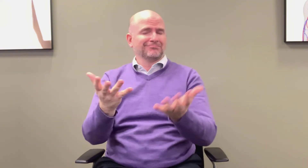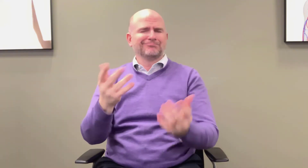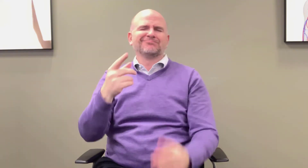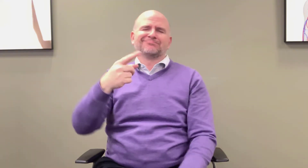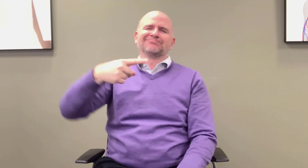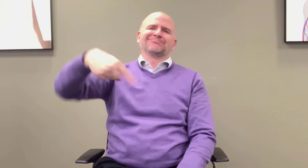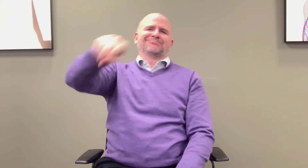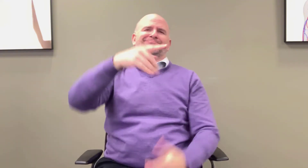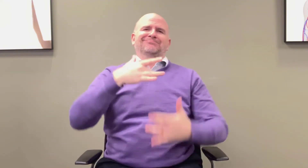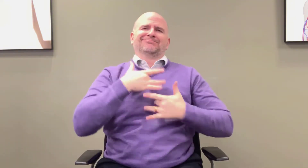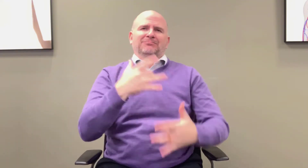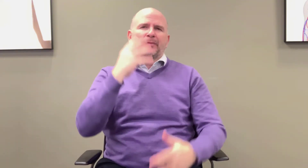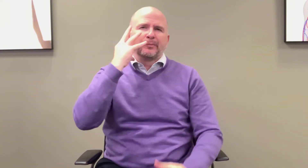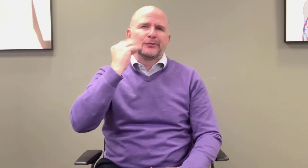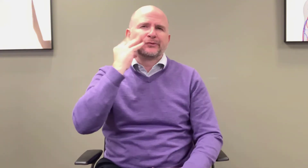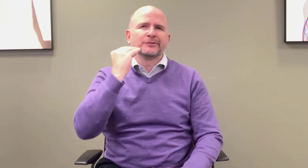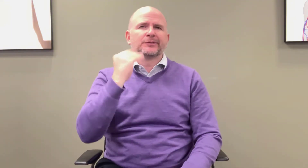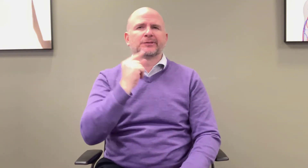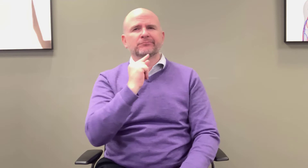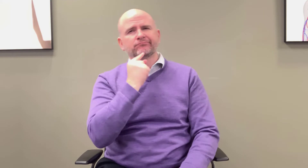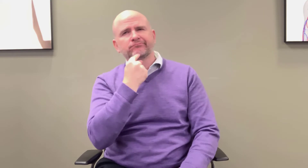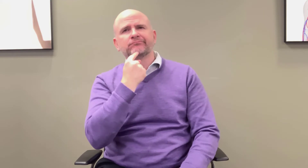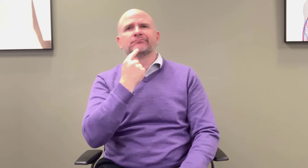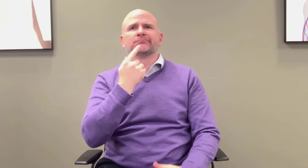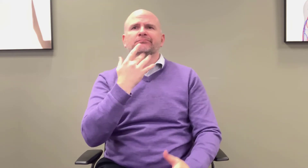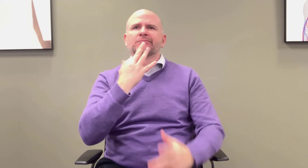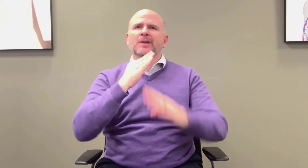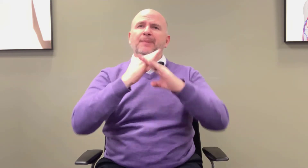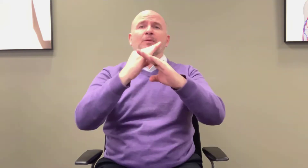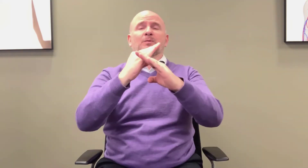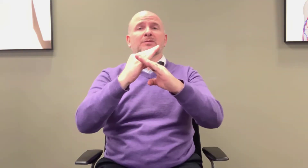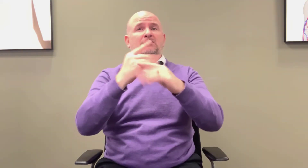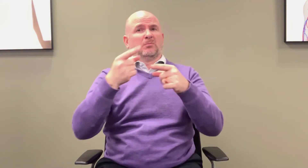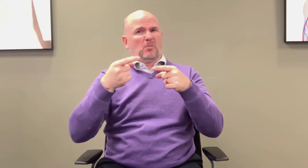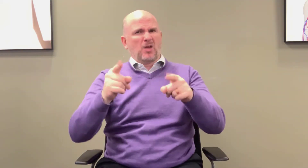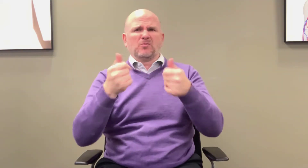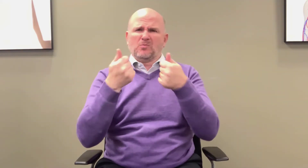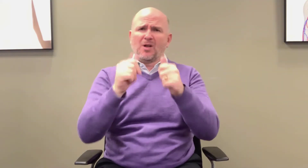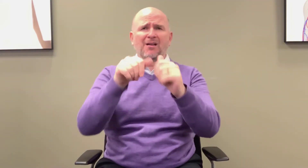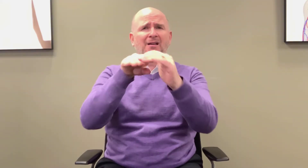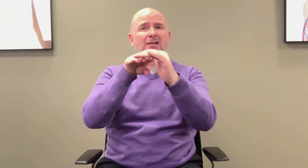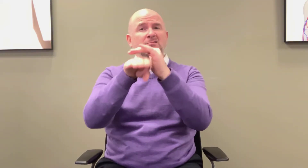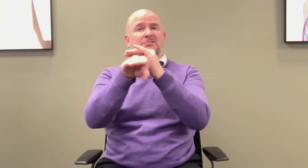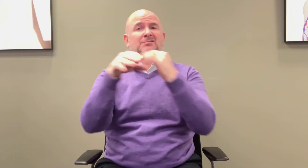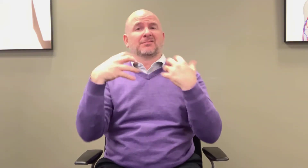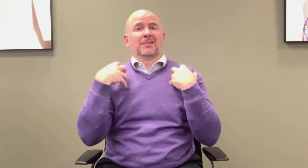experience major barriers when attempting to access health care. For